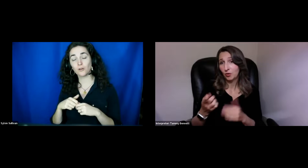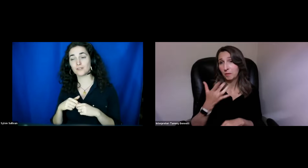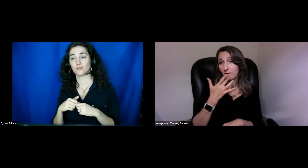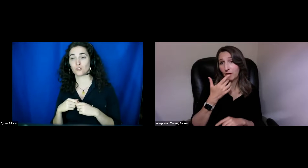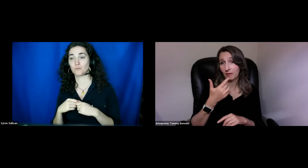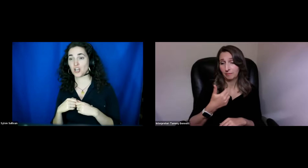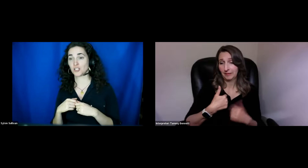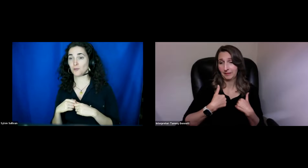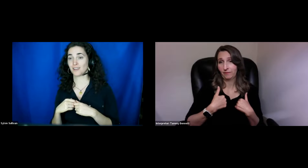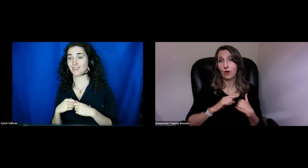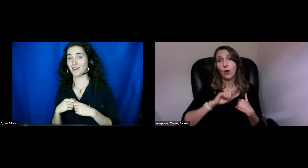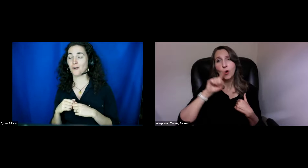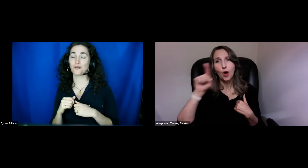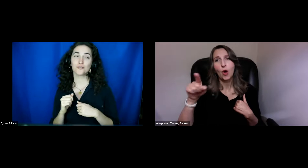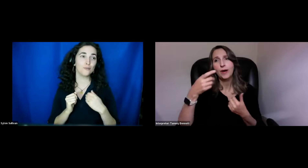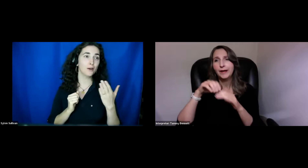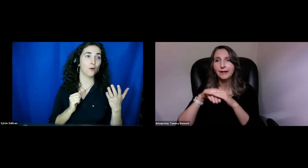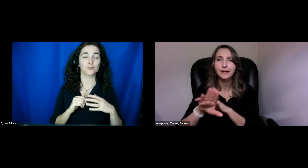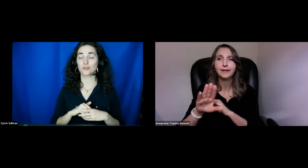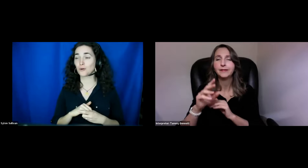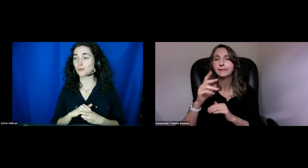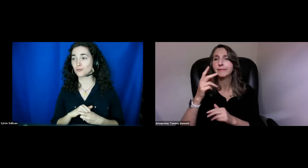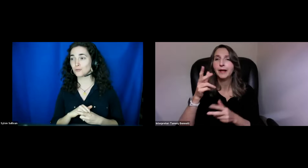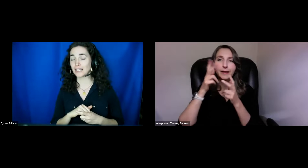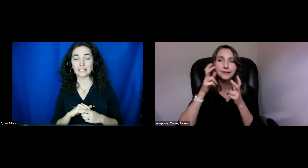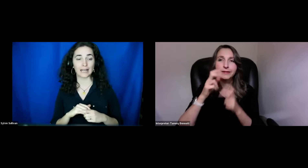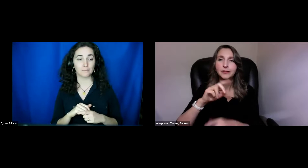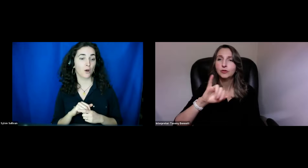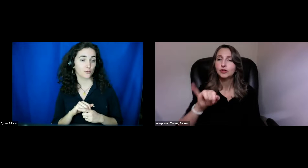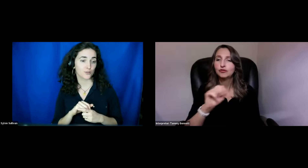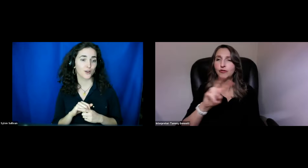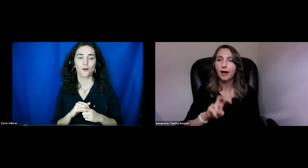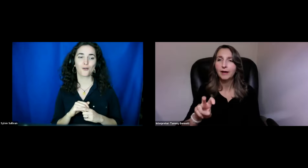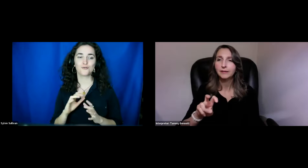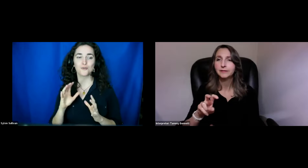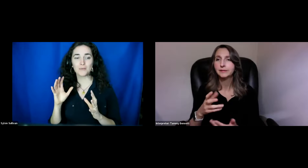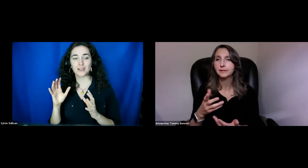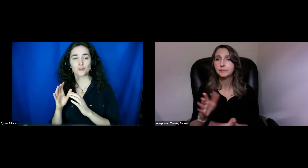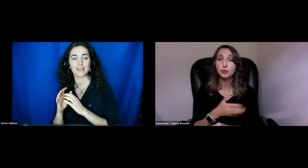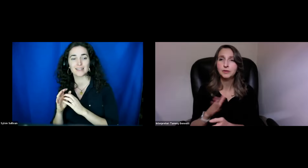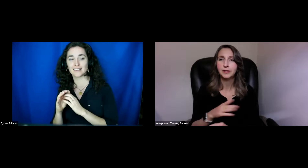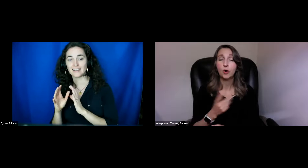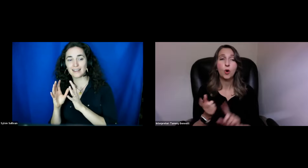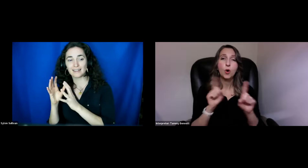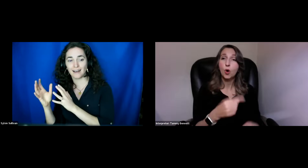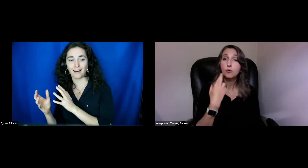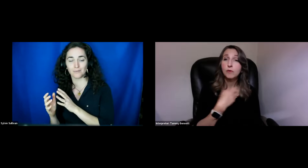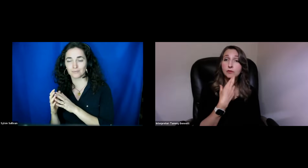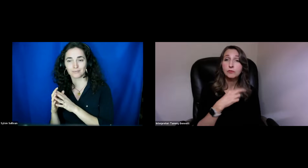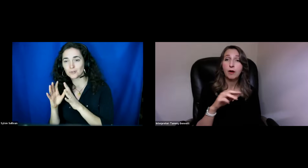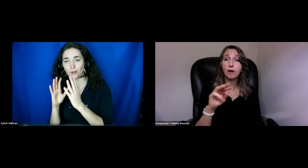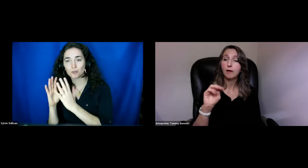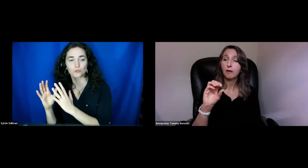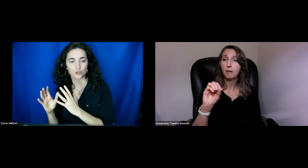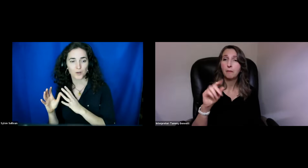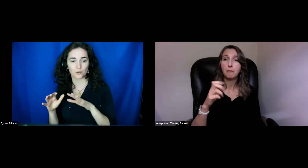listen to some jazz music, or you may want to go to eat at Mother's, or you may be interested in a certain street